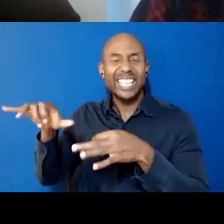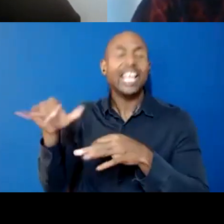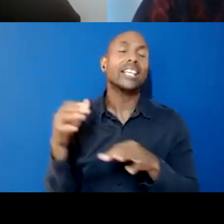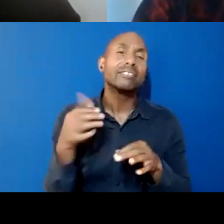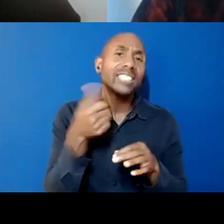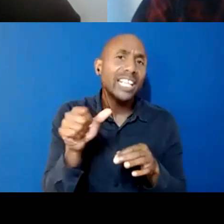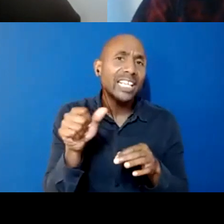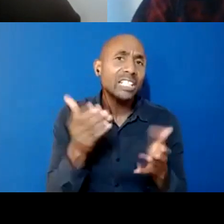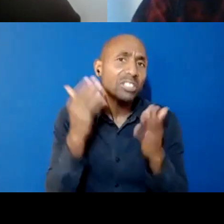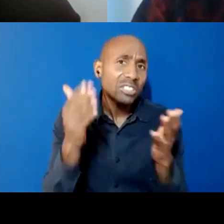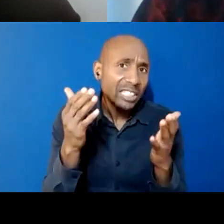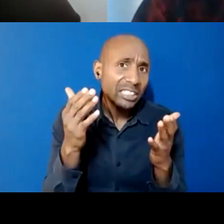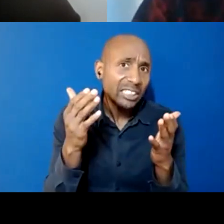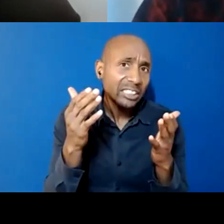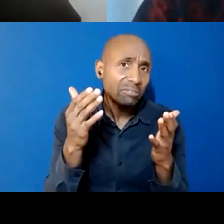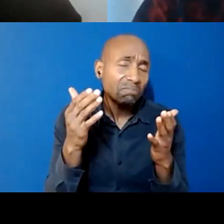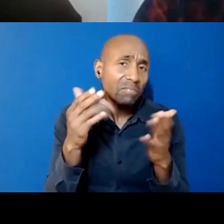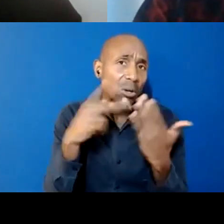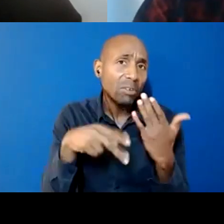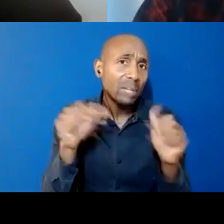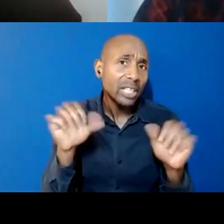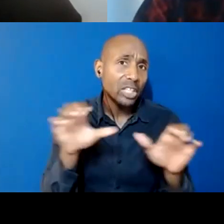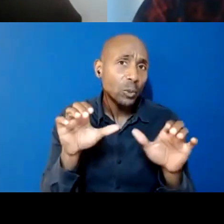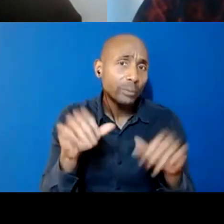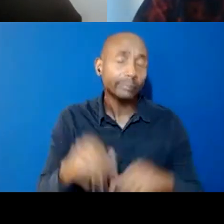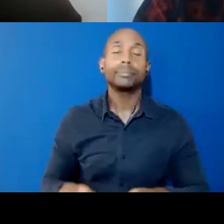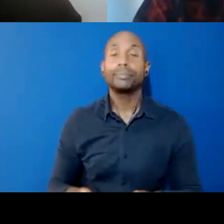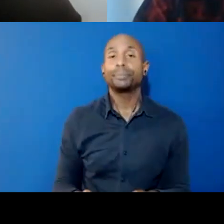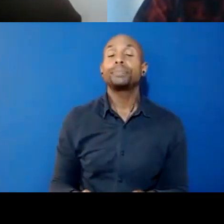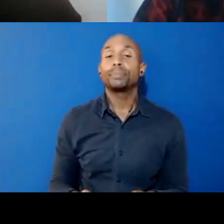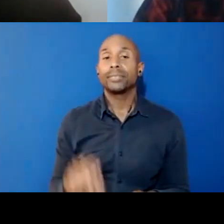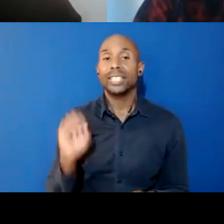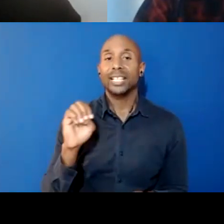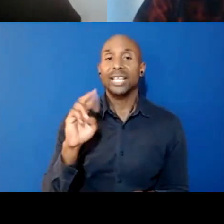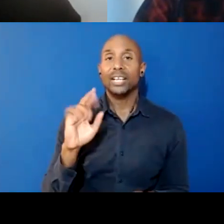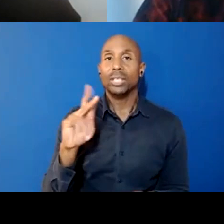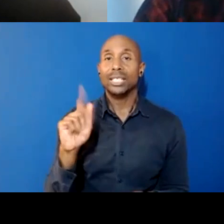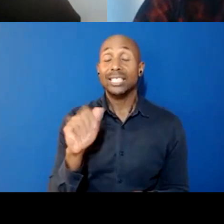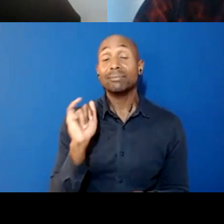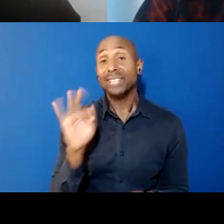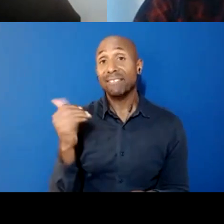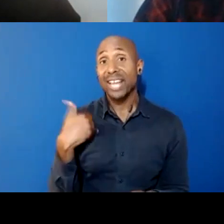day funding that is available in different department budgets, sometimes the University